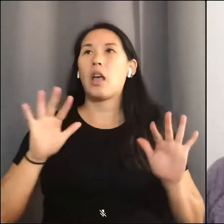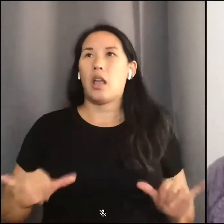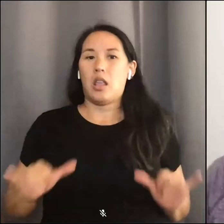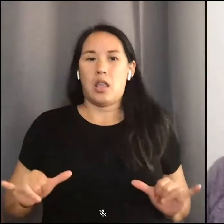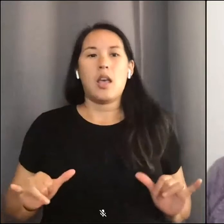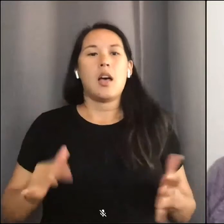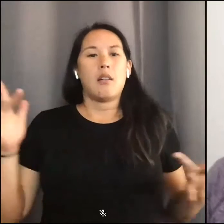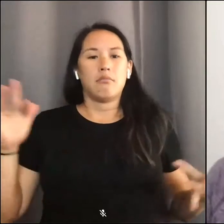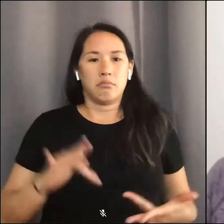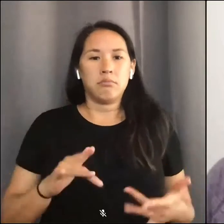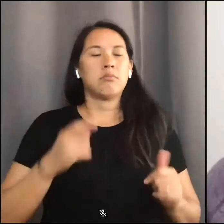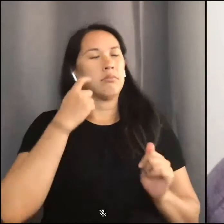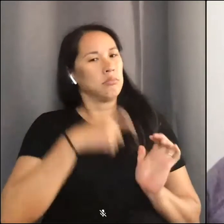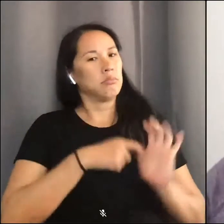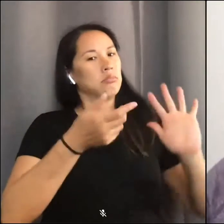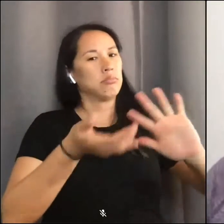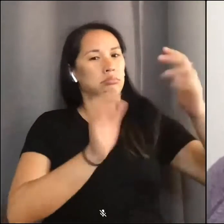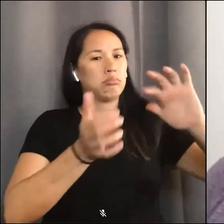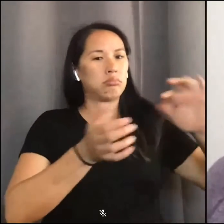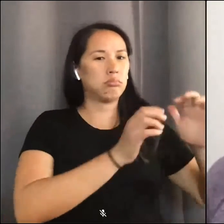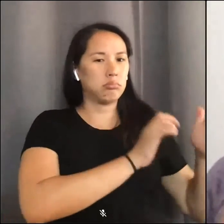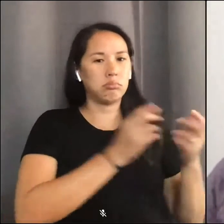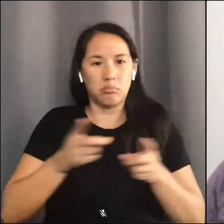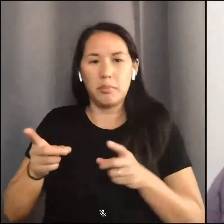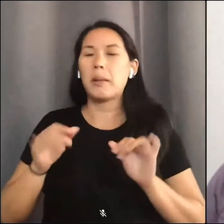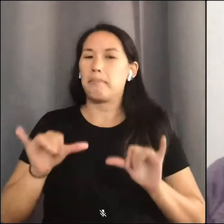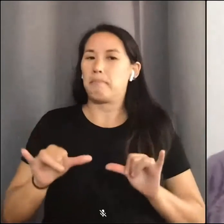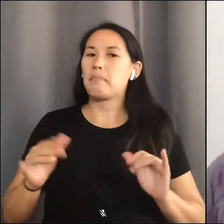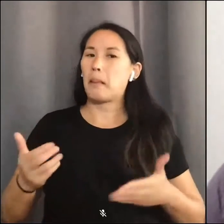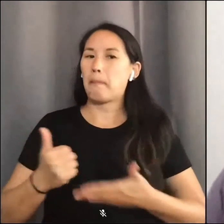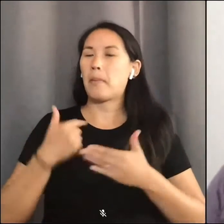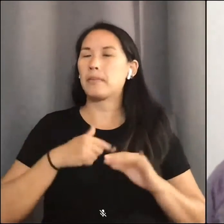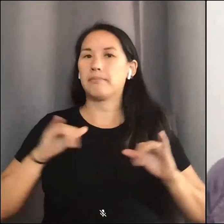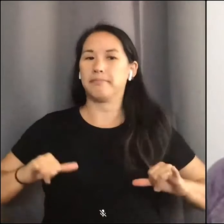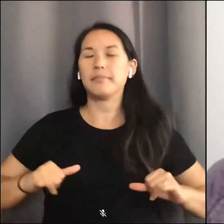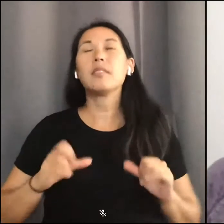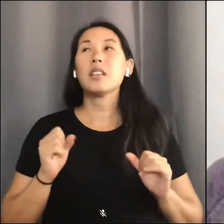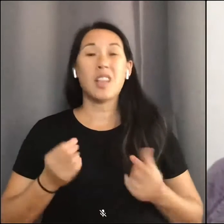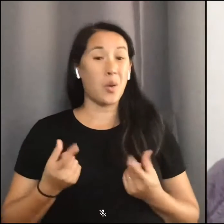all the turmoil that's happening in the world so thinking in terms of like practices you can do um